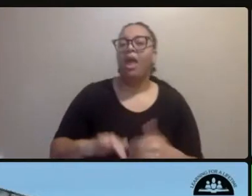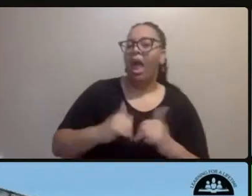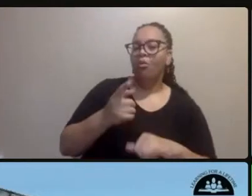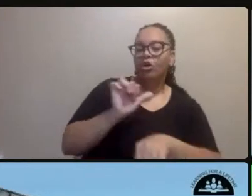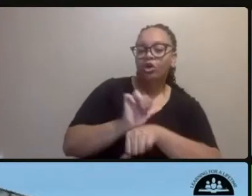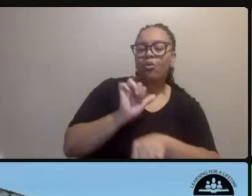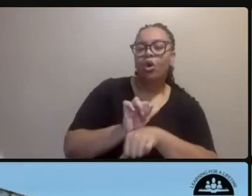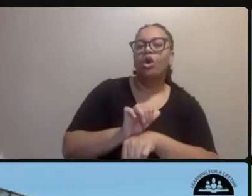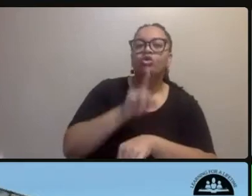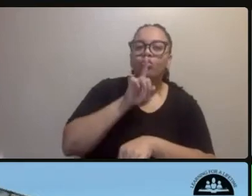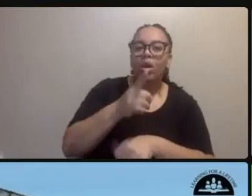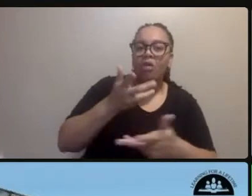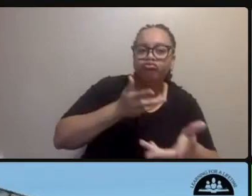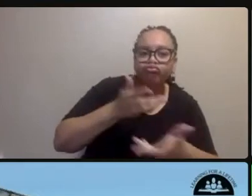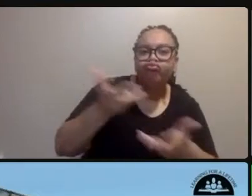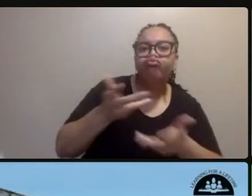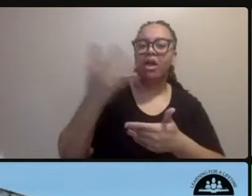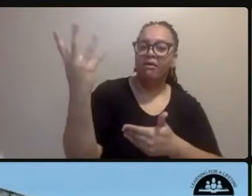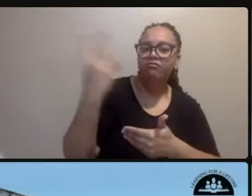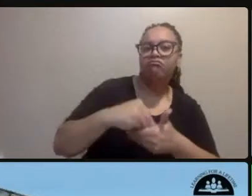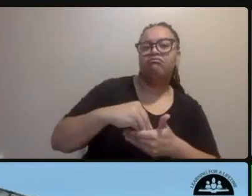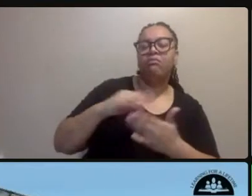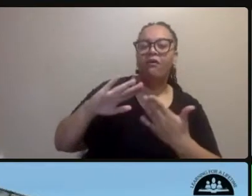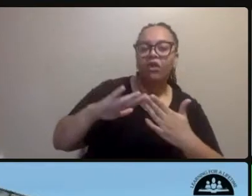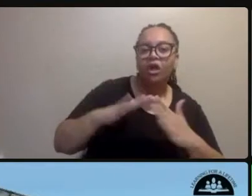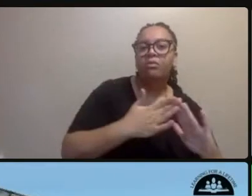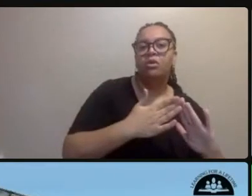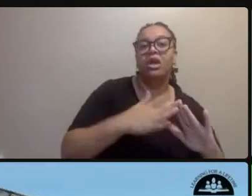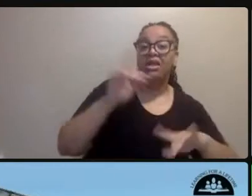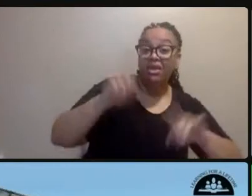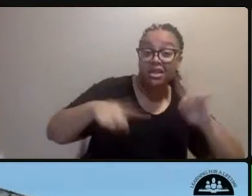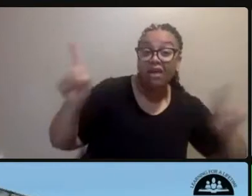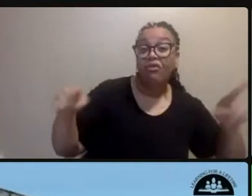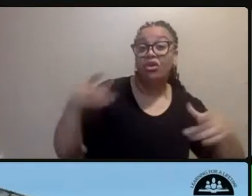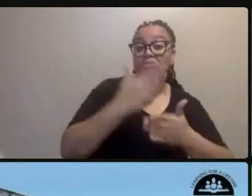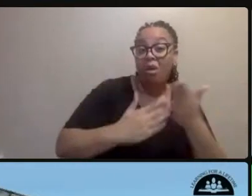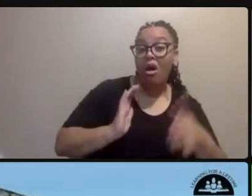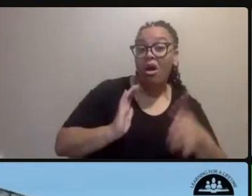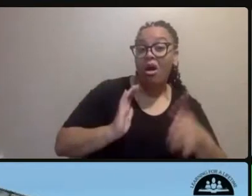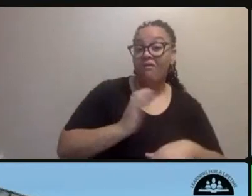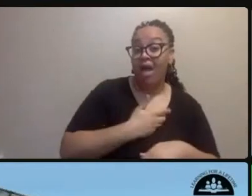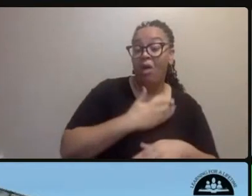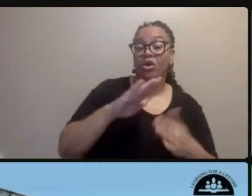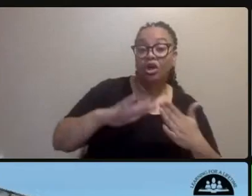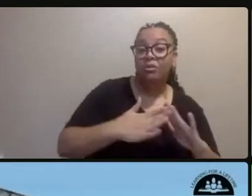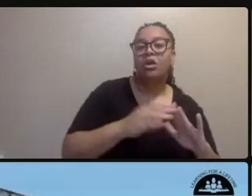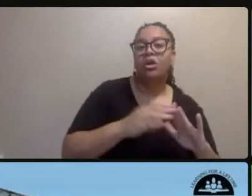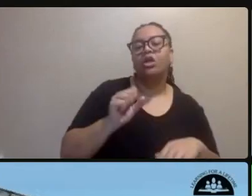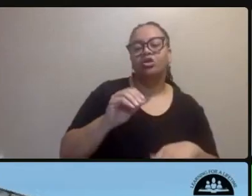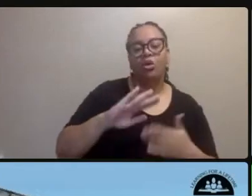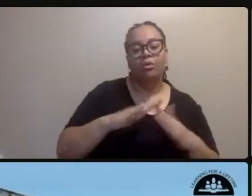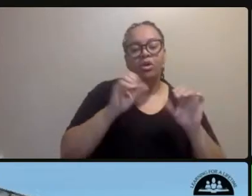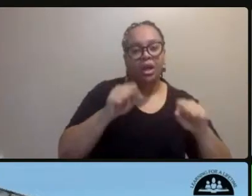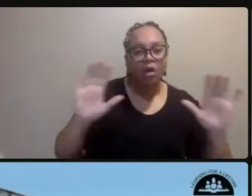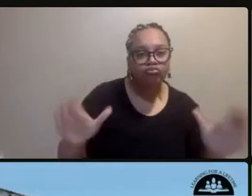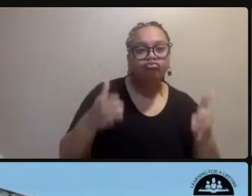AND HAVE ONE MORE MINUTE. SORRY FOR THE LEFT QUESTION. HOW WILL YOU WORK TO AUTHENTICALLY ENGAGE OUR